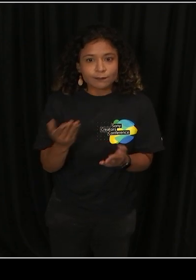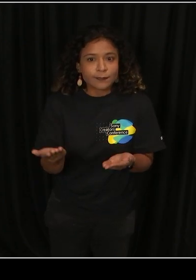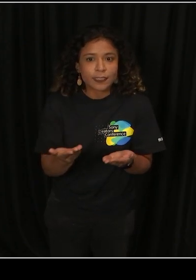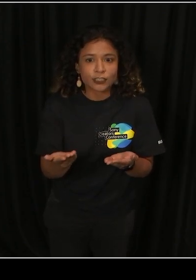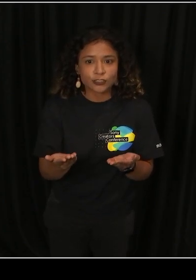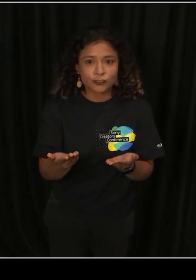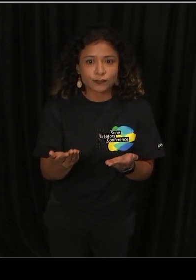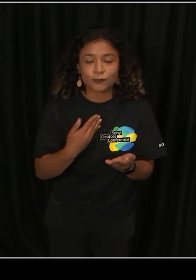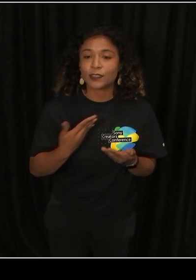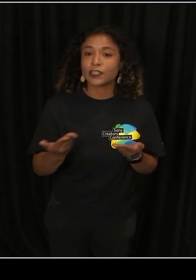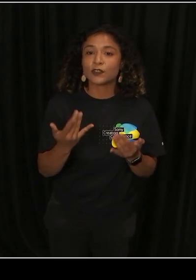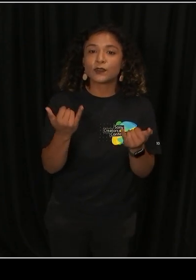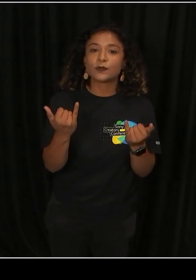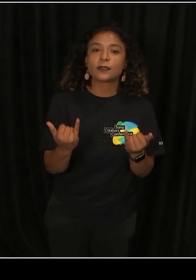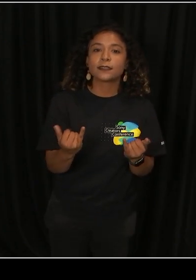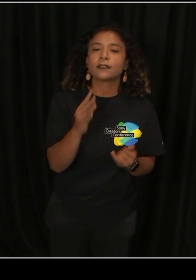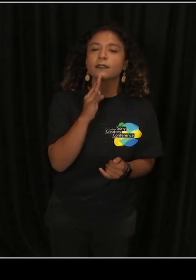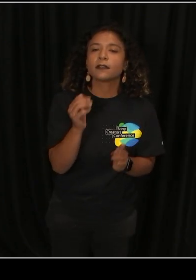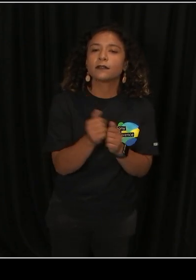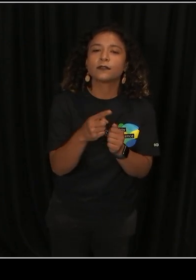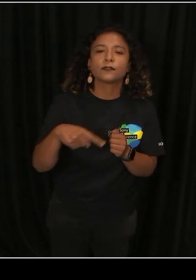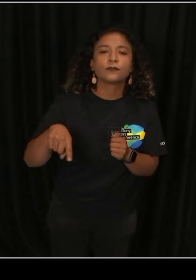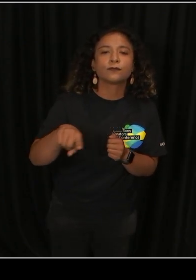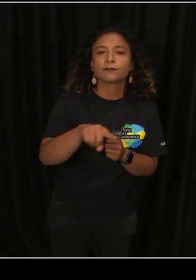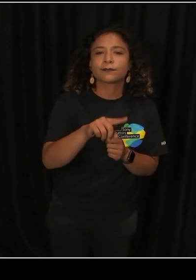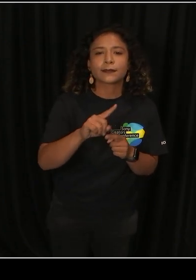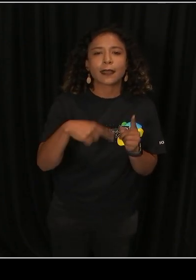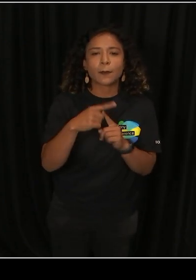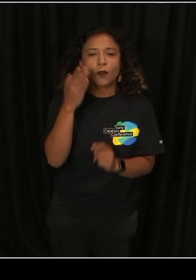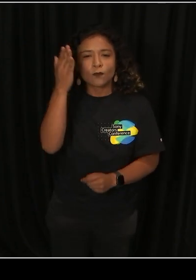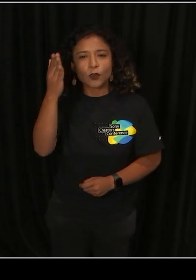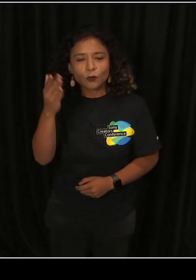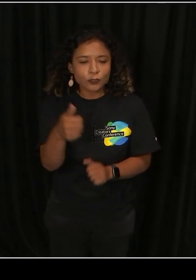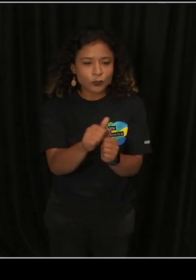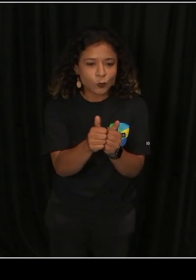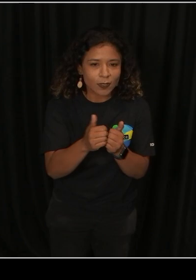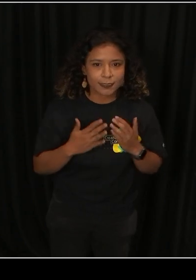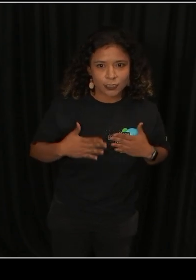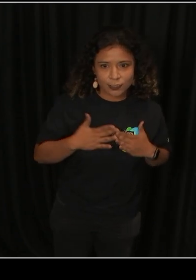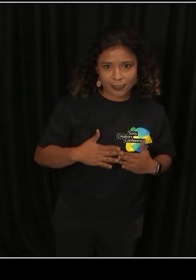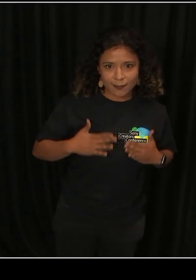We're here today to talk to you about the future of sports entertainment, giving you a quick look